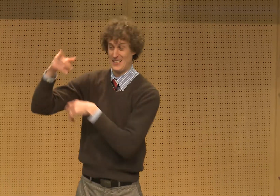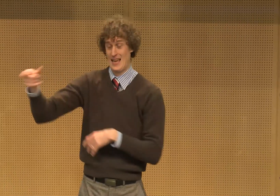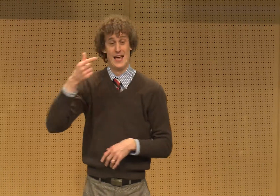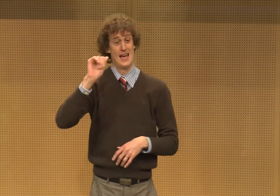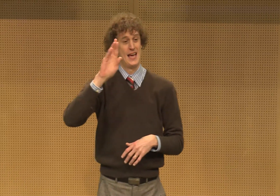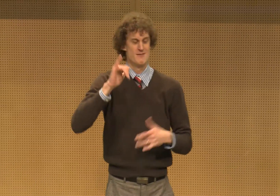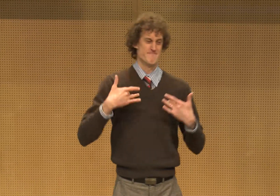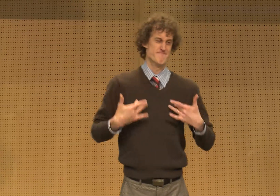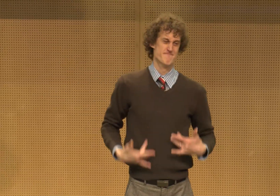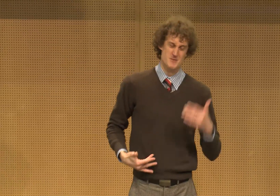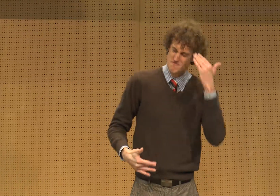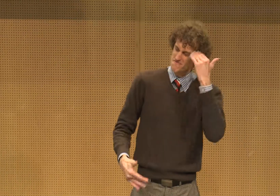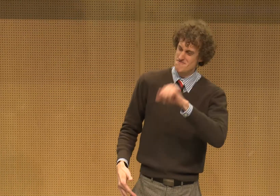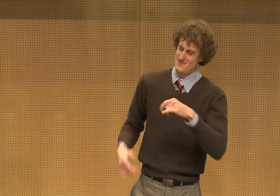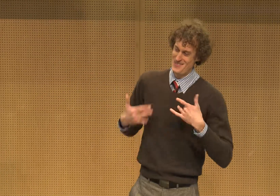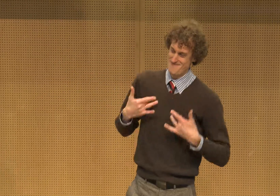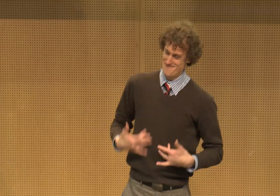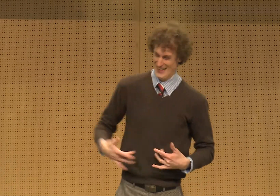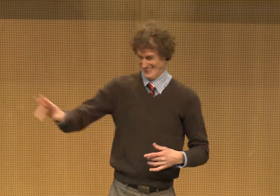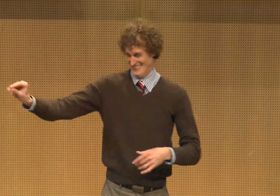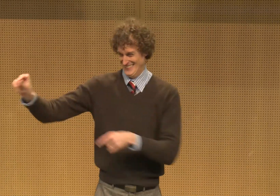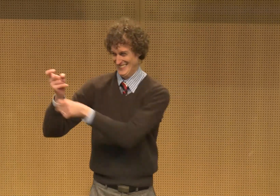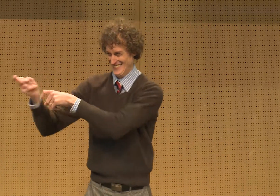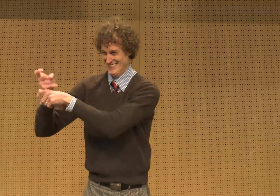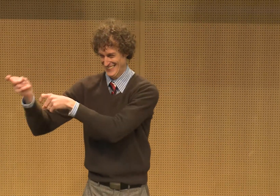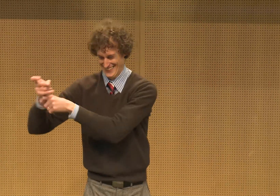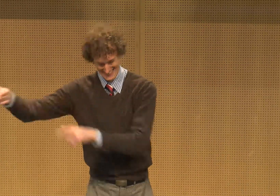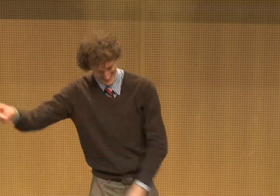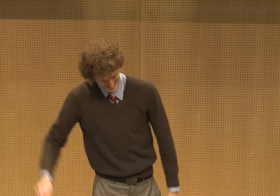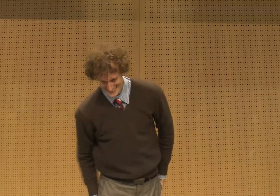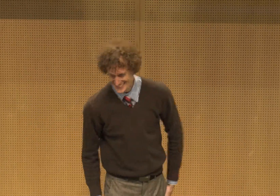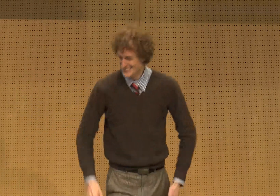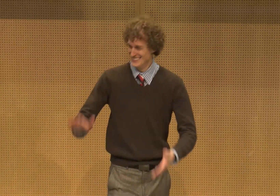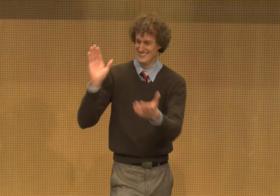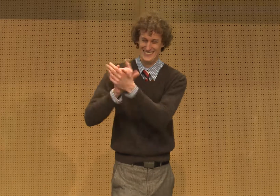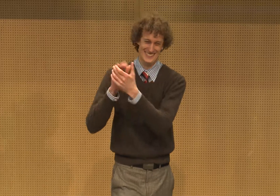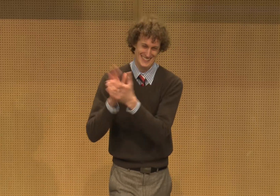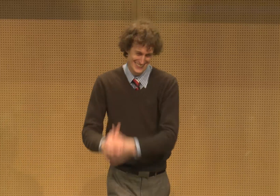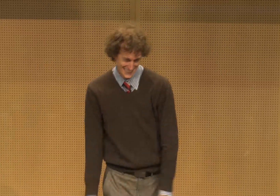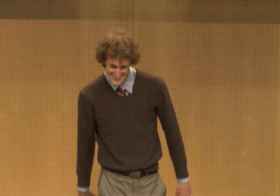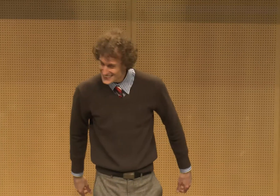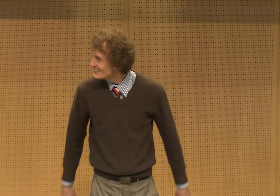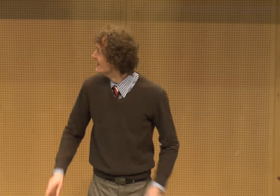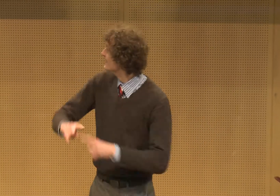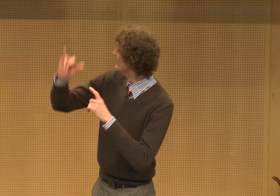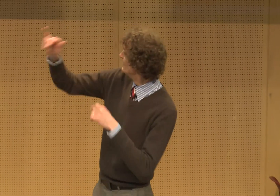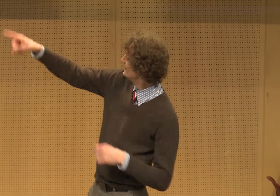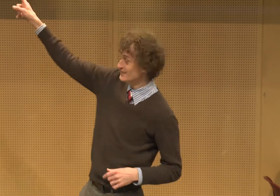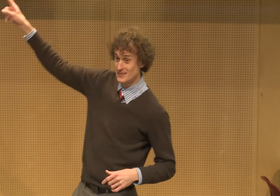but at the time, it was a very big computer. And then everyone likes to know.